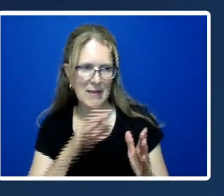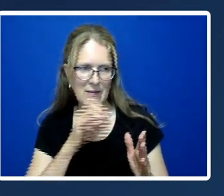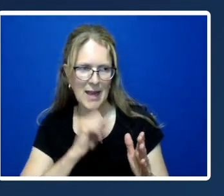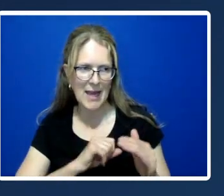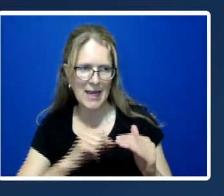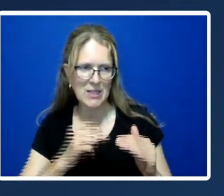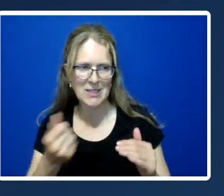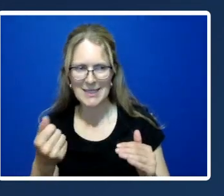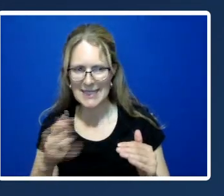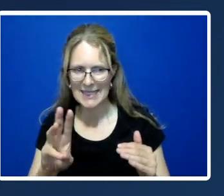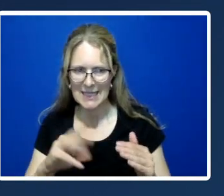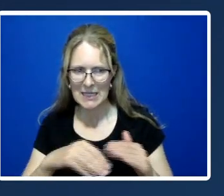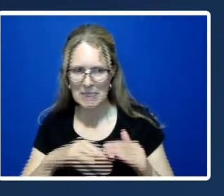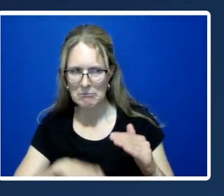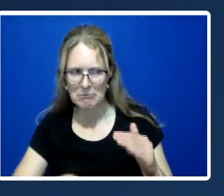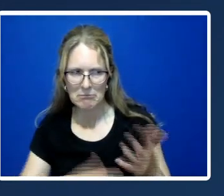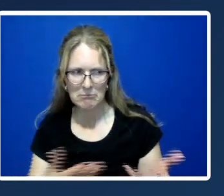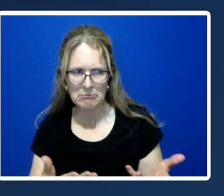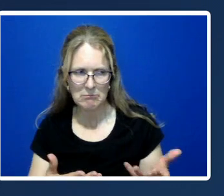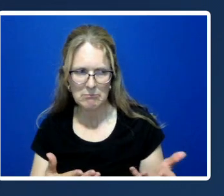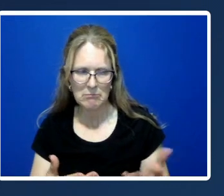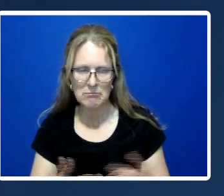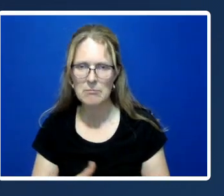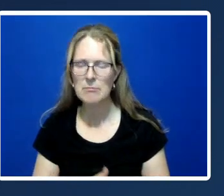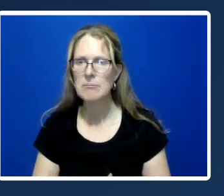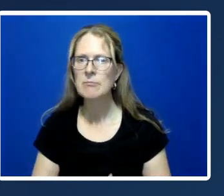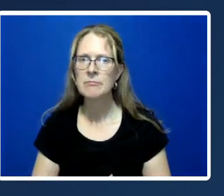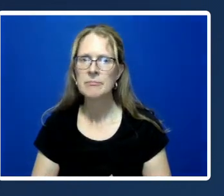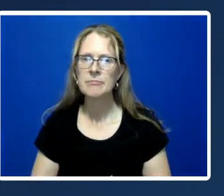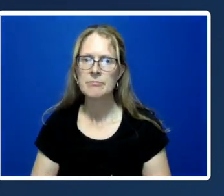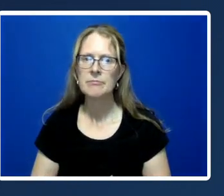Kathleen Pool: Well, in the projects that our youth